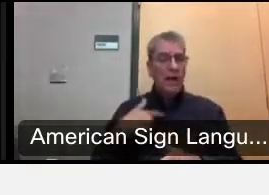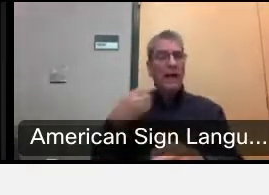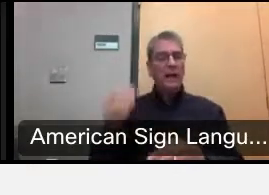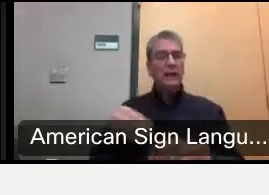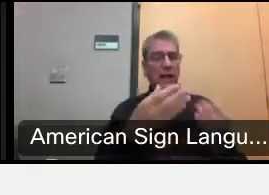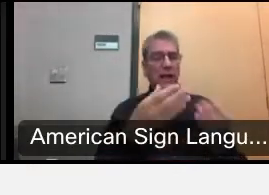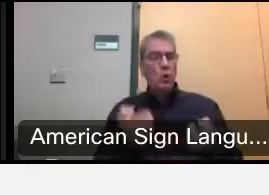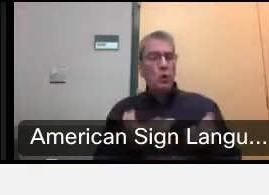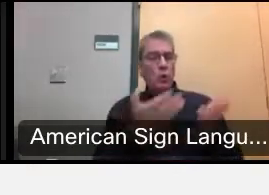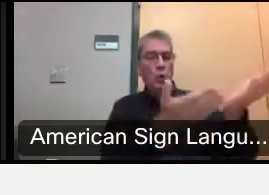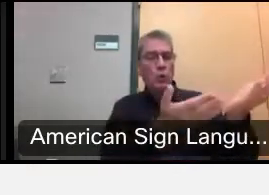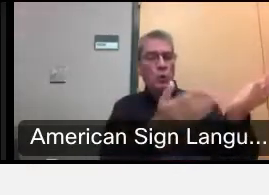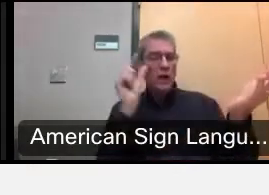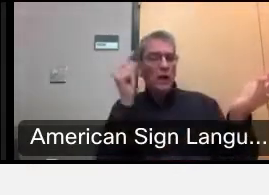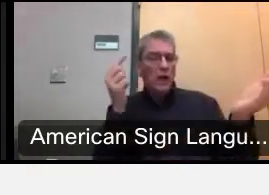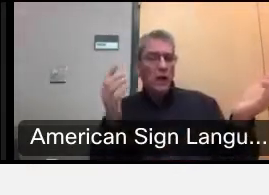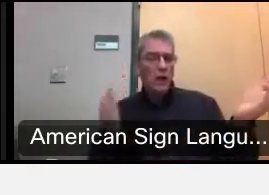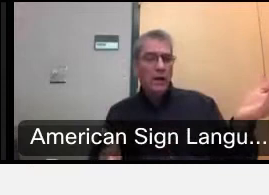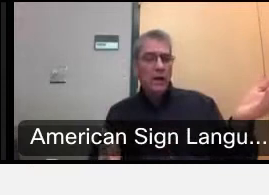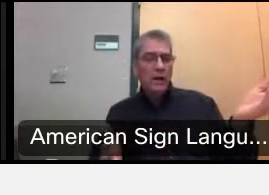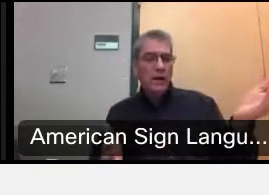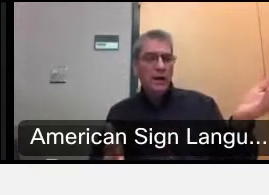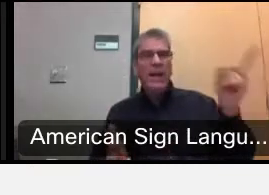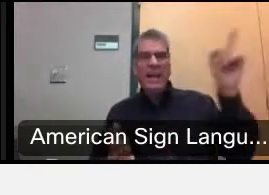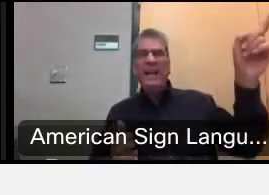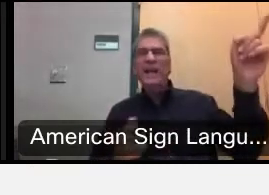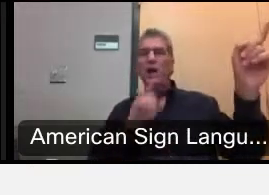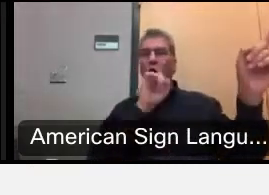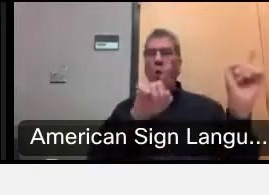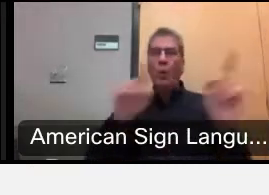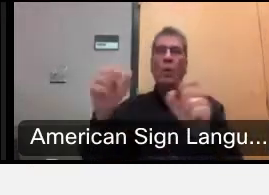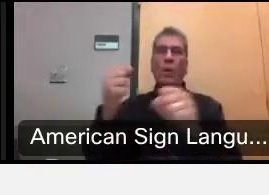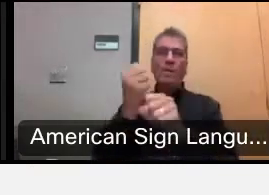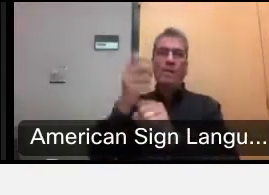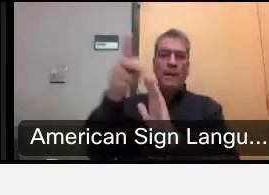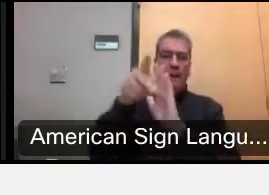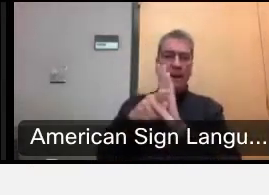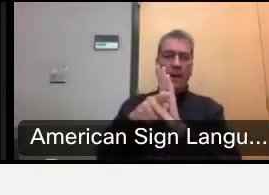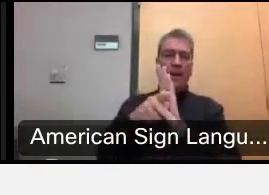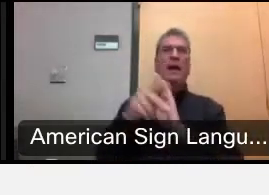The governor was, uh, issuing executive orders and making policy. And I think that that stood